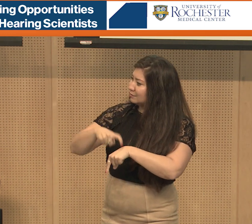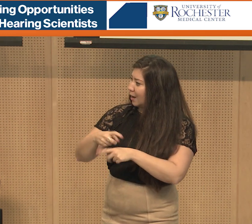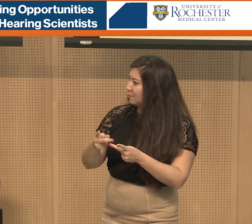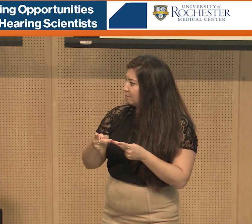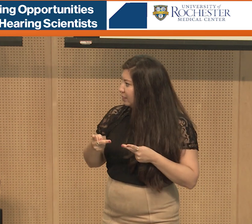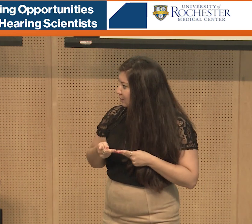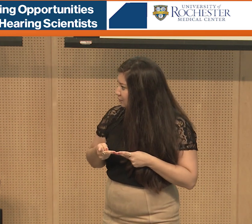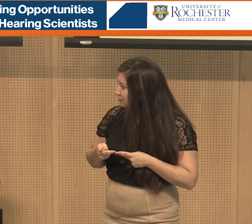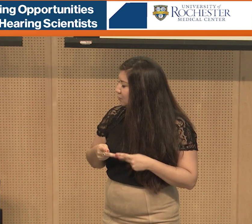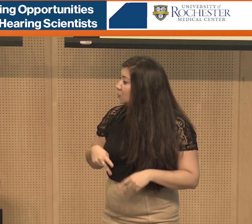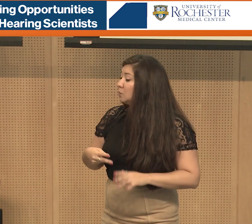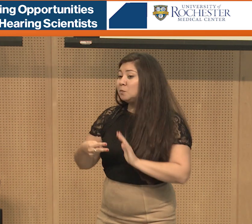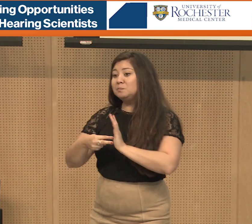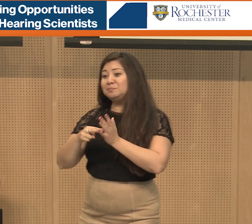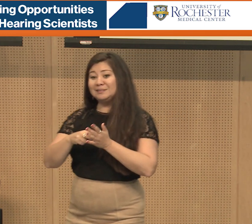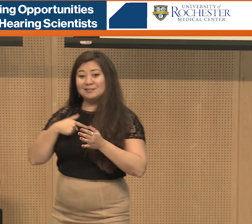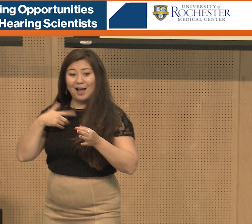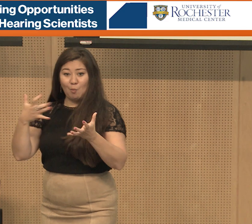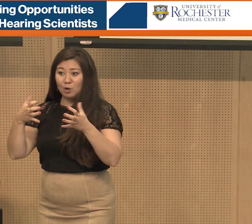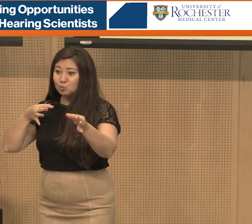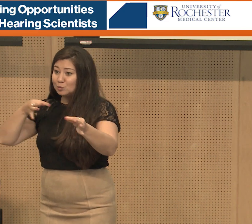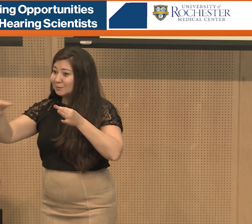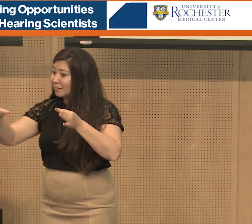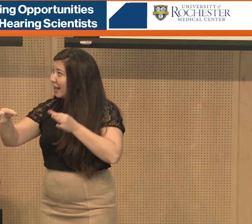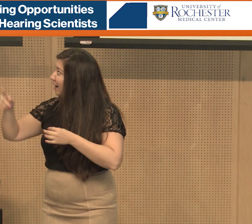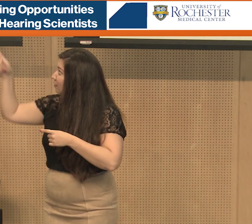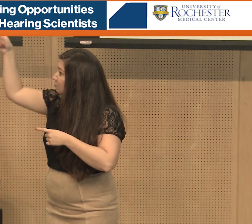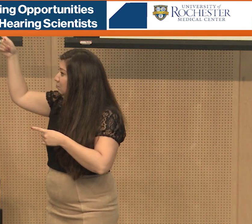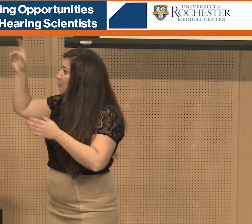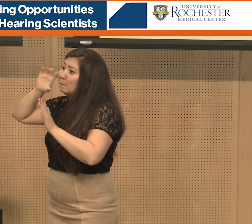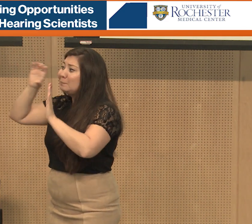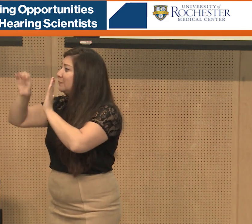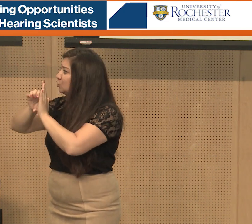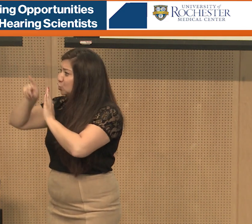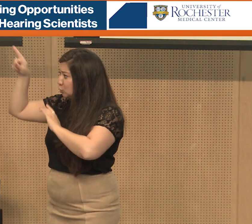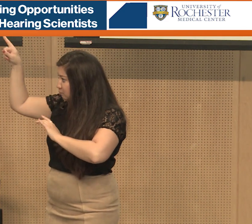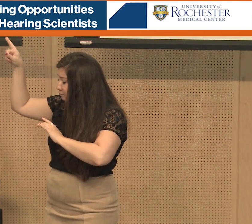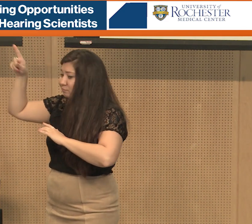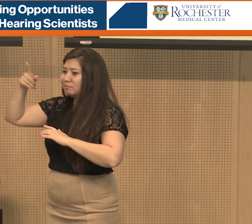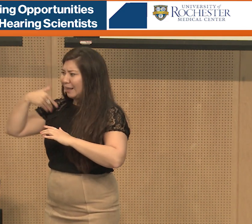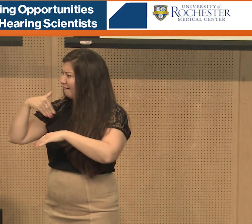Yes, English as a concept is important, but it does have its time and place.